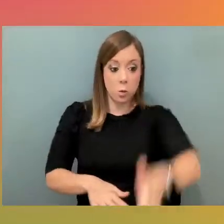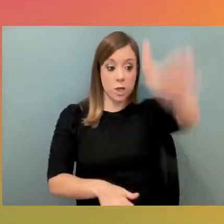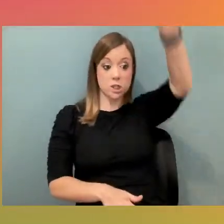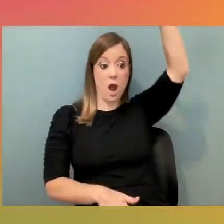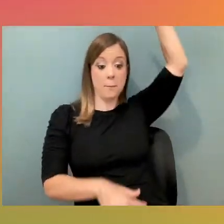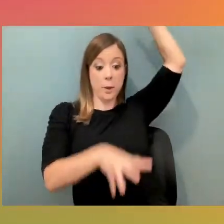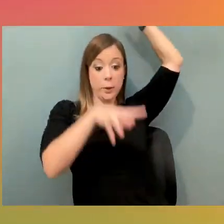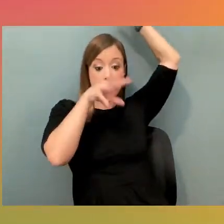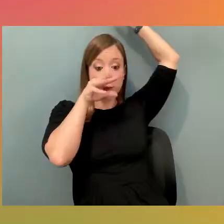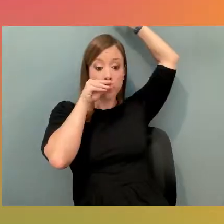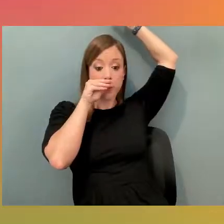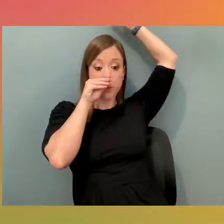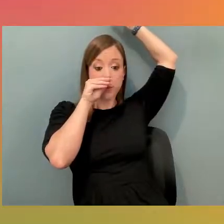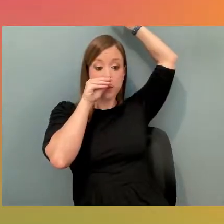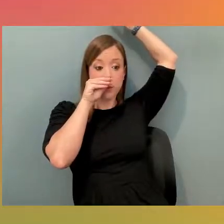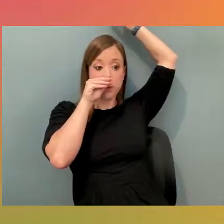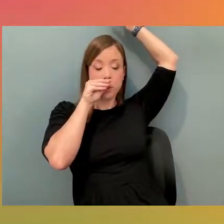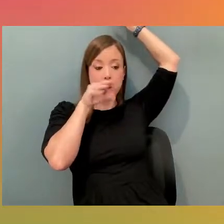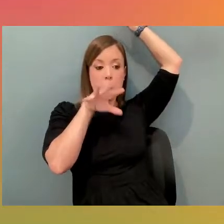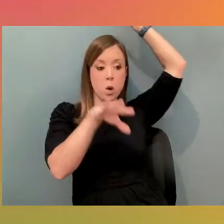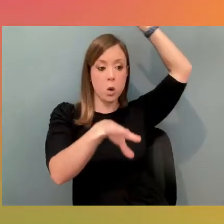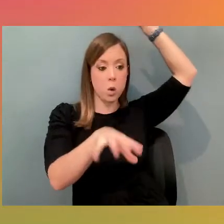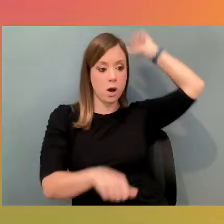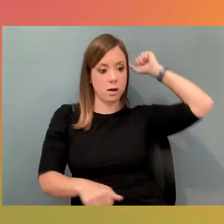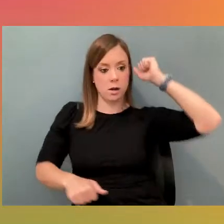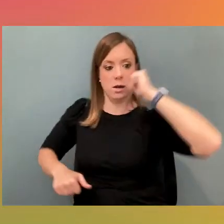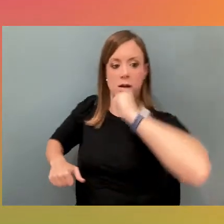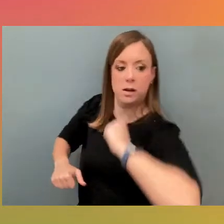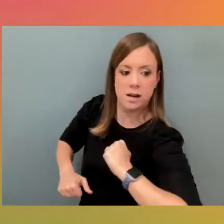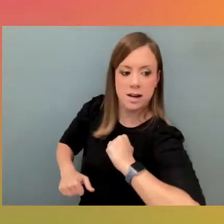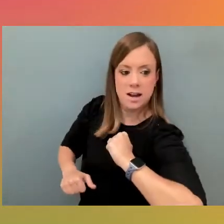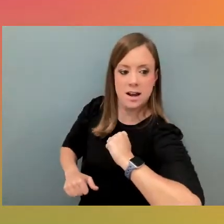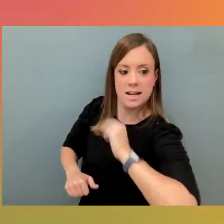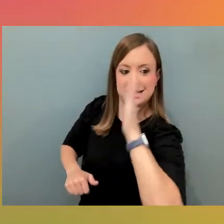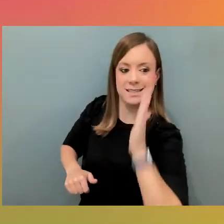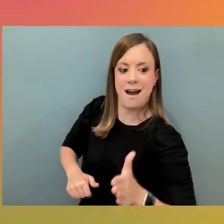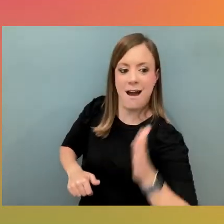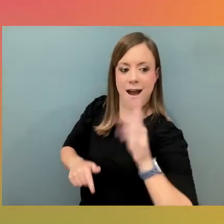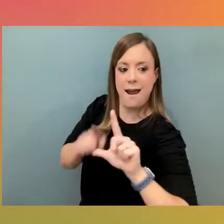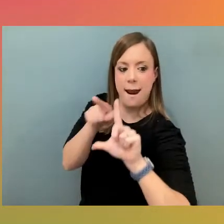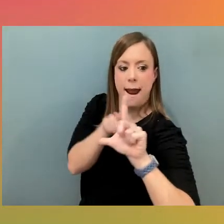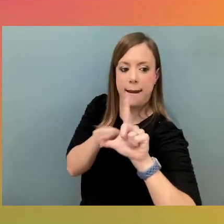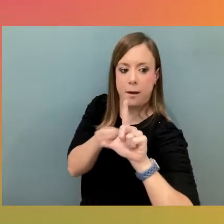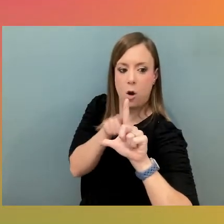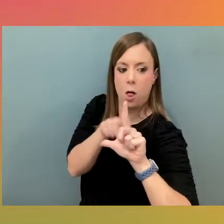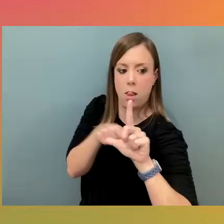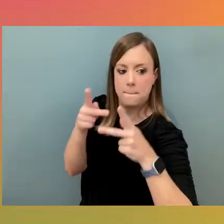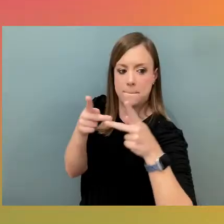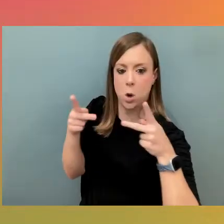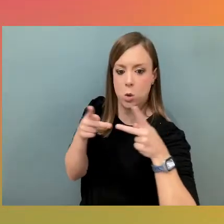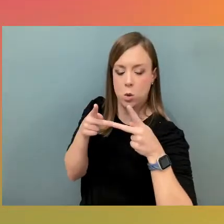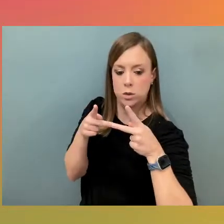ARM OVER THE AND-HAIL REACH UP